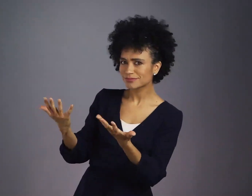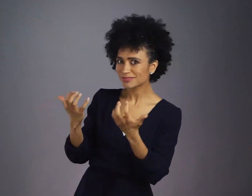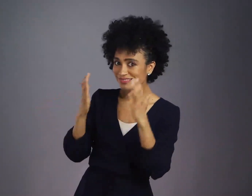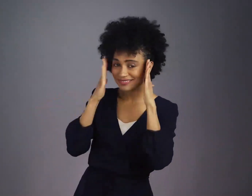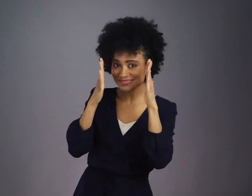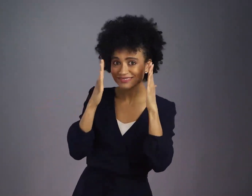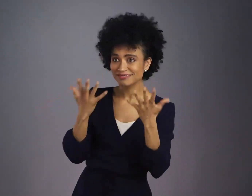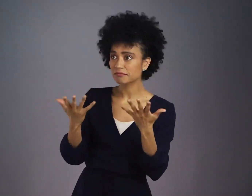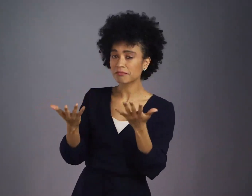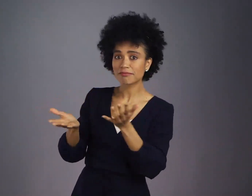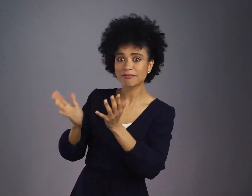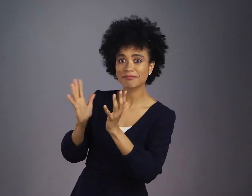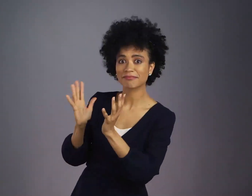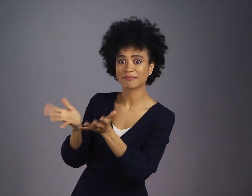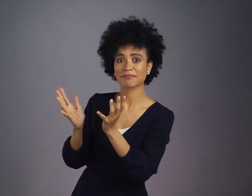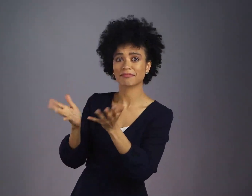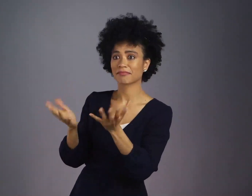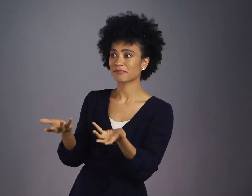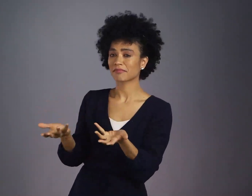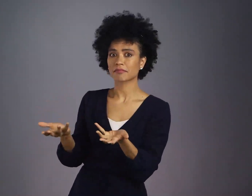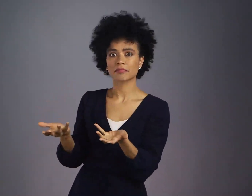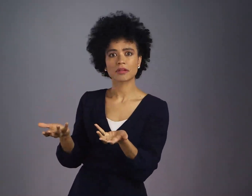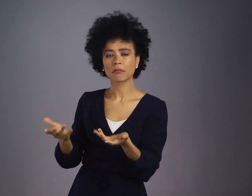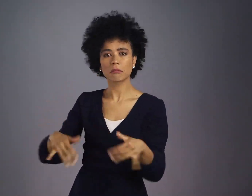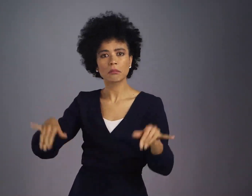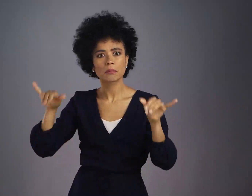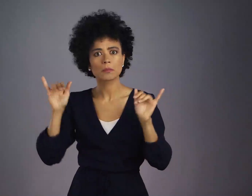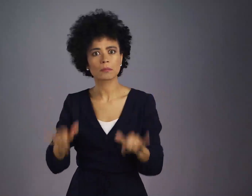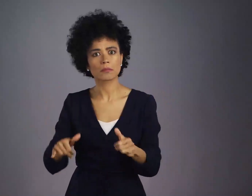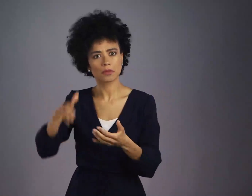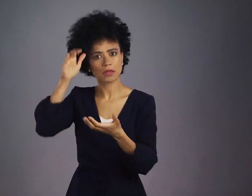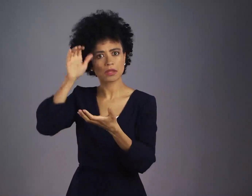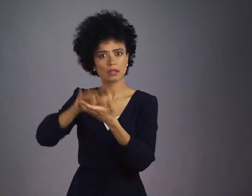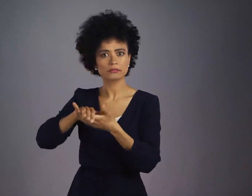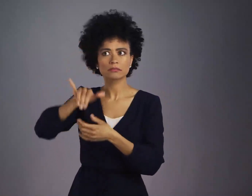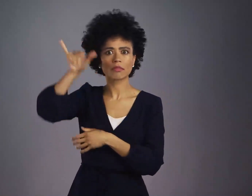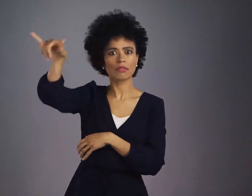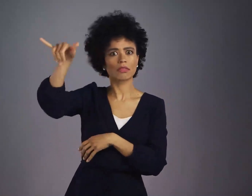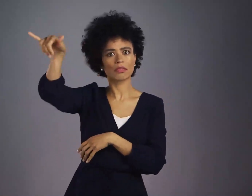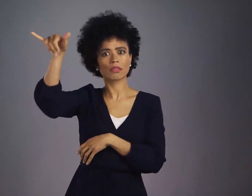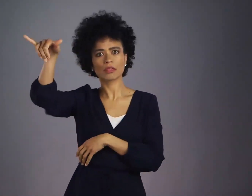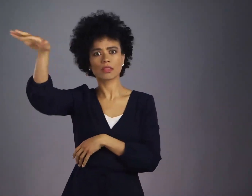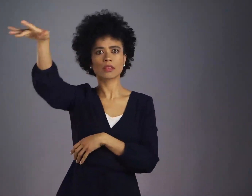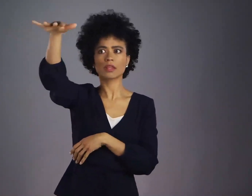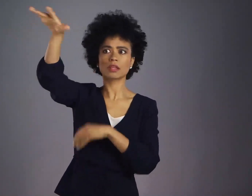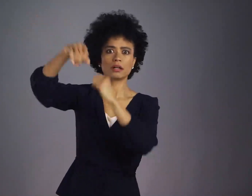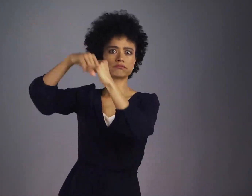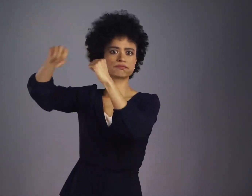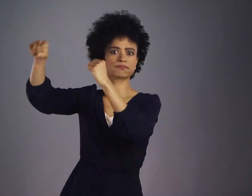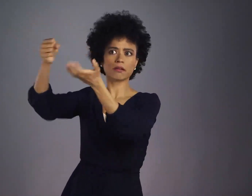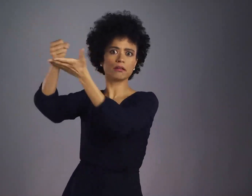You have been starving for his companionship, yet he spends long hours helping other men and their families.